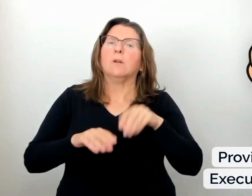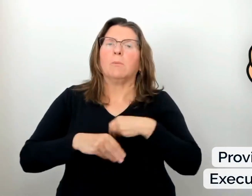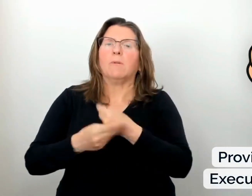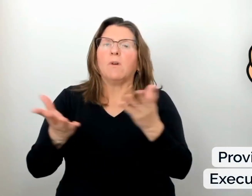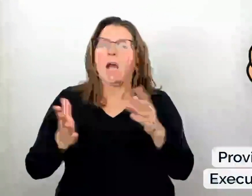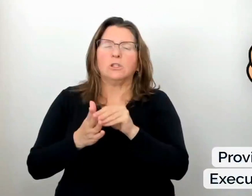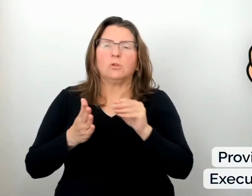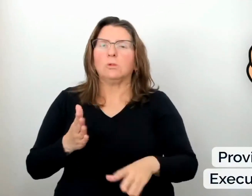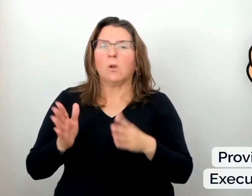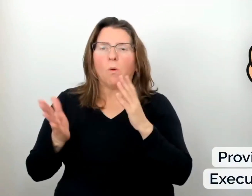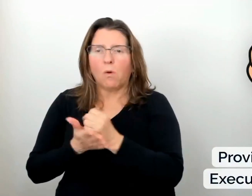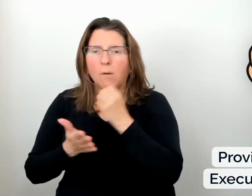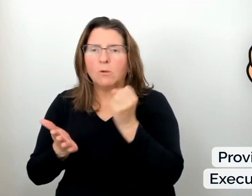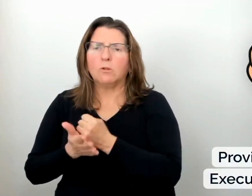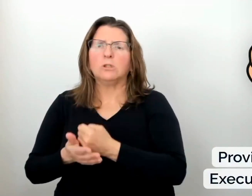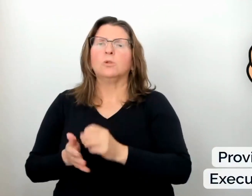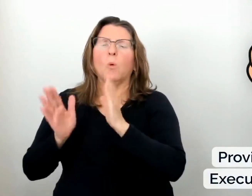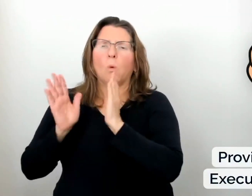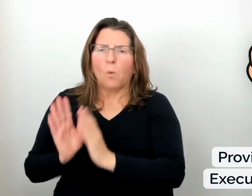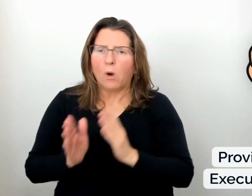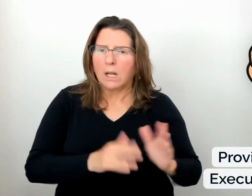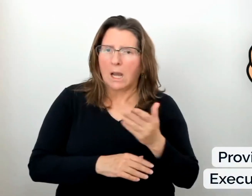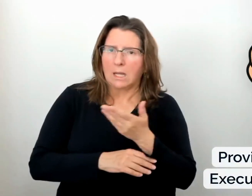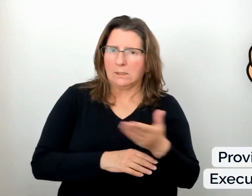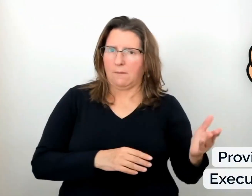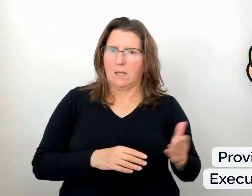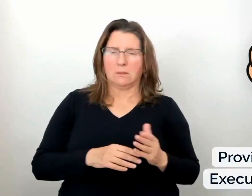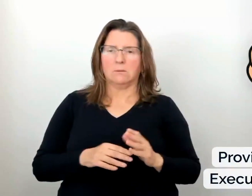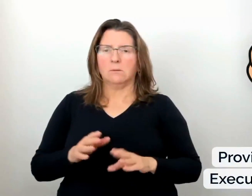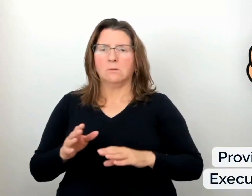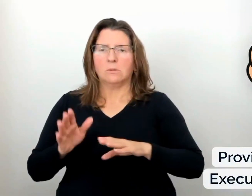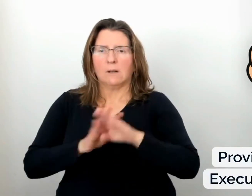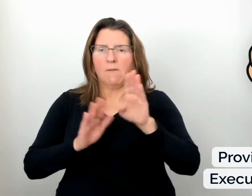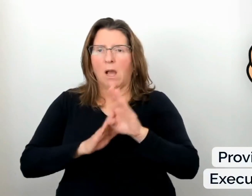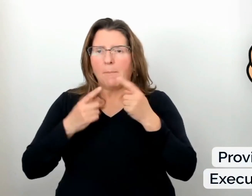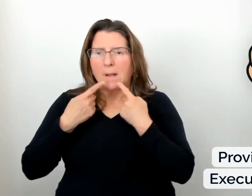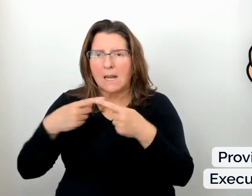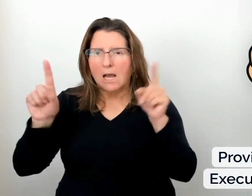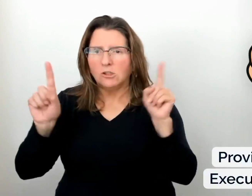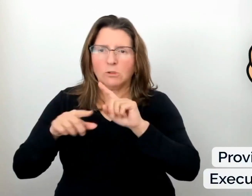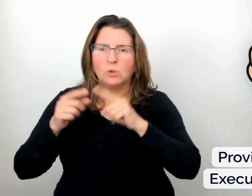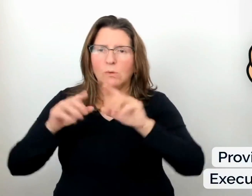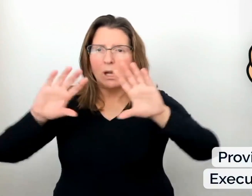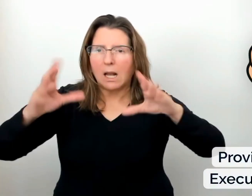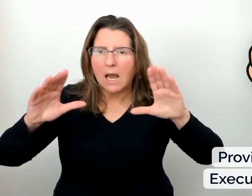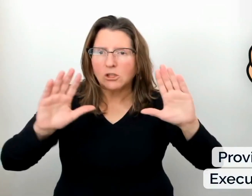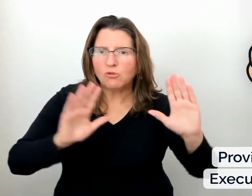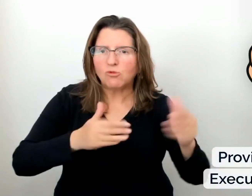Practical ideas include: organizing things in the classroom, preparing and delivering announcements,